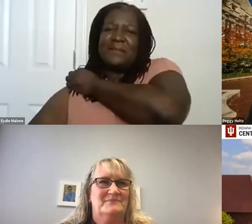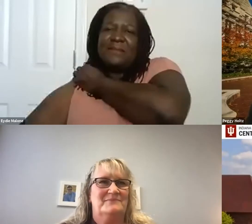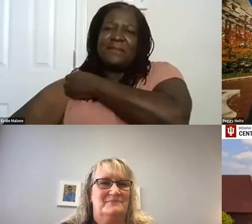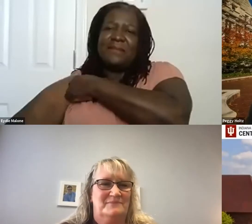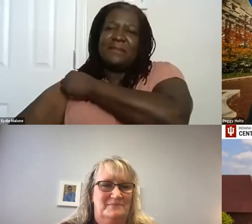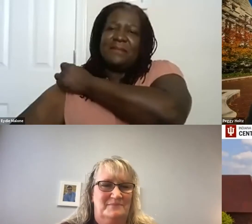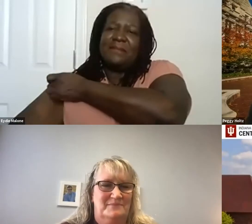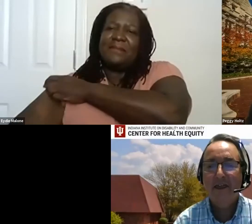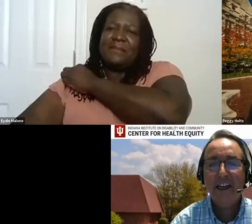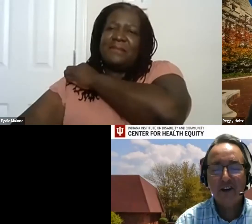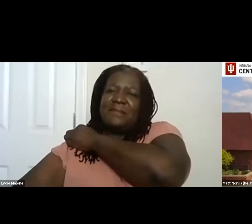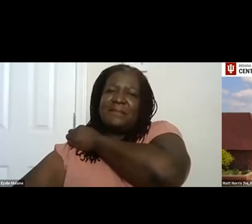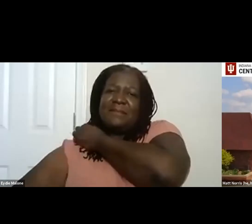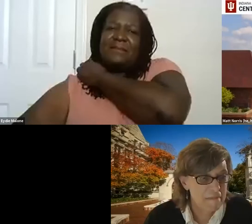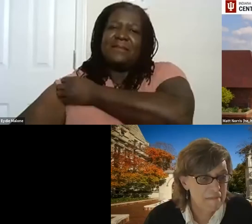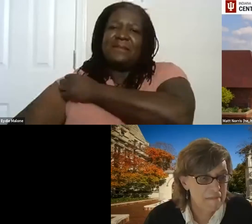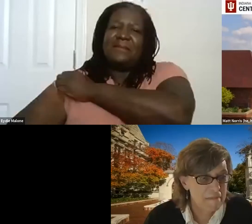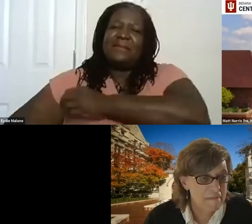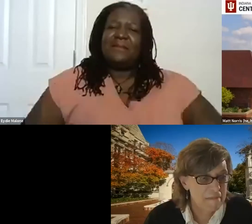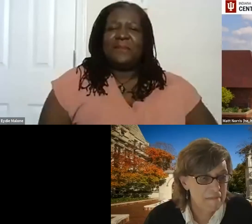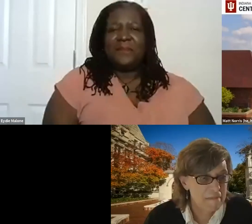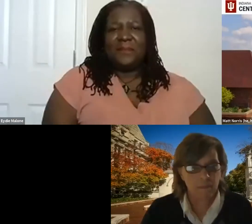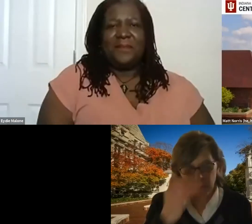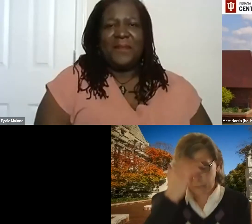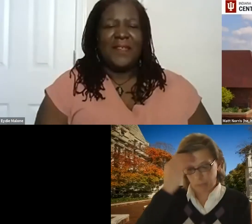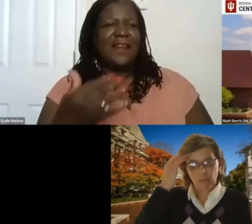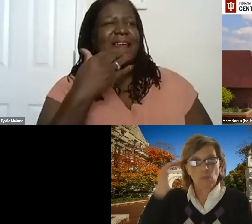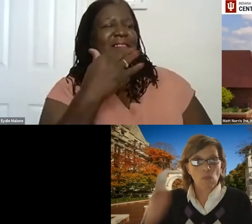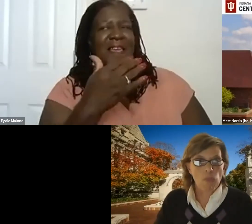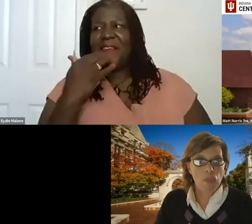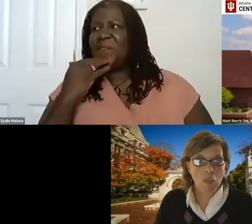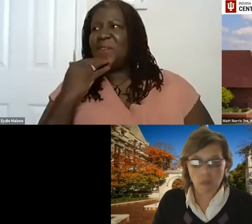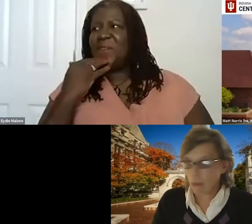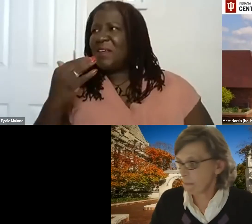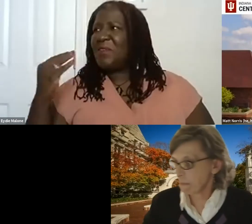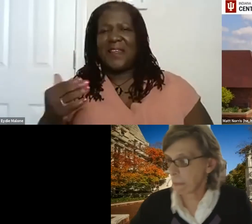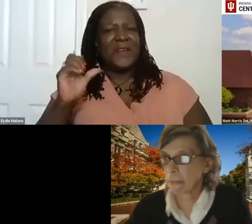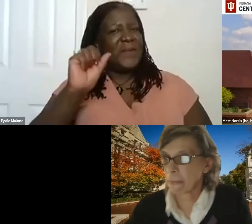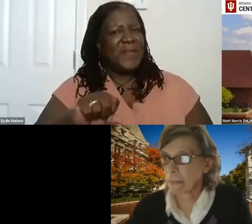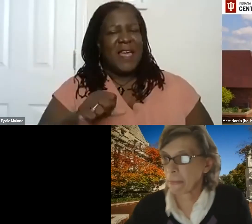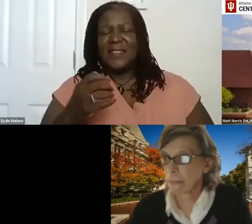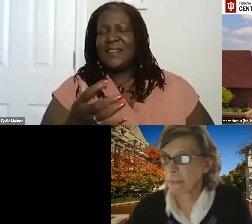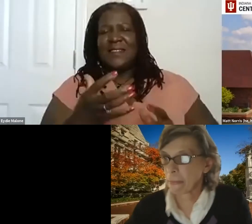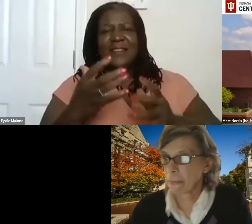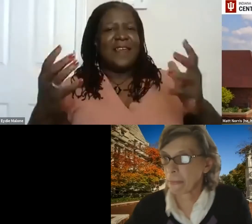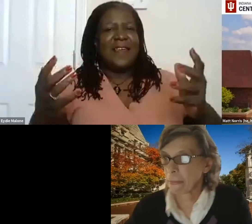Thank you. And, yes, Peggy, Lisa and Joanne, thank you so much for sharing